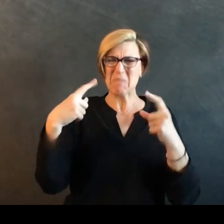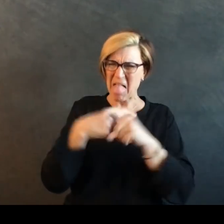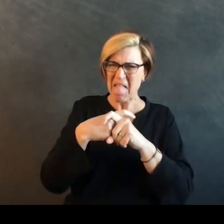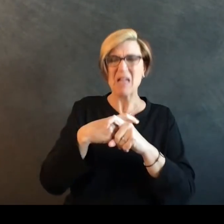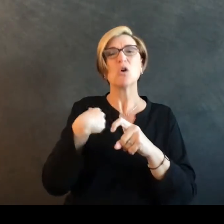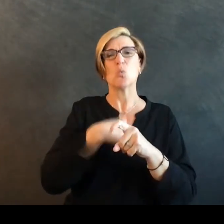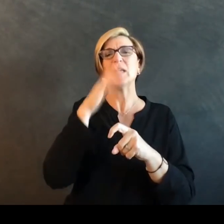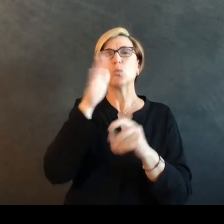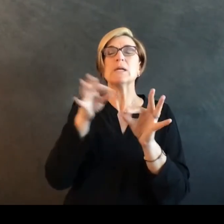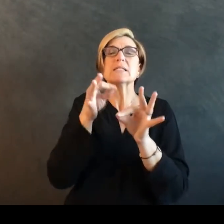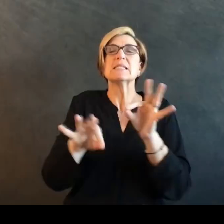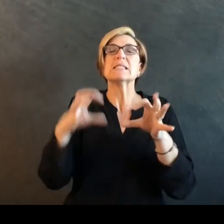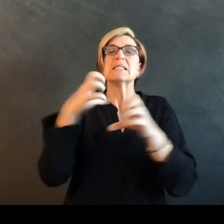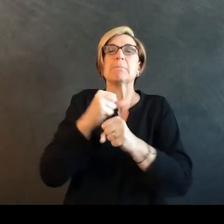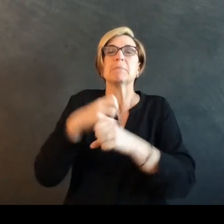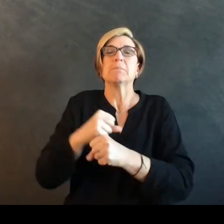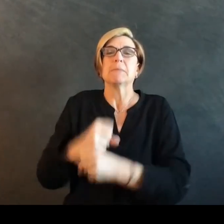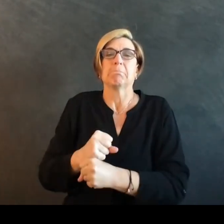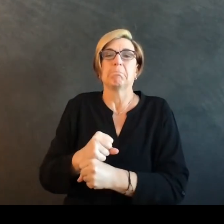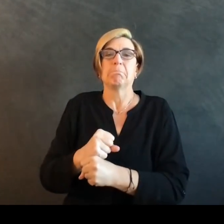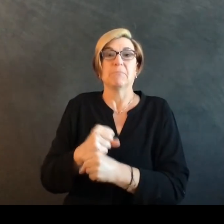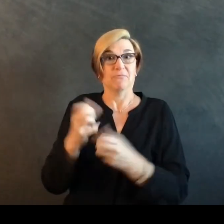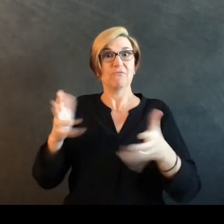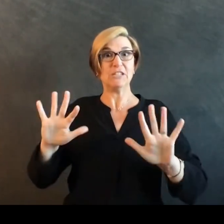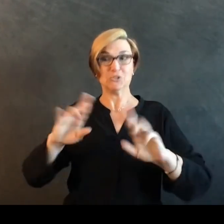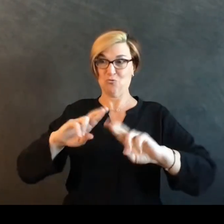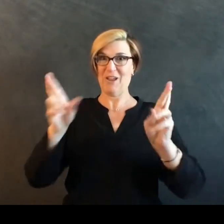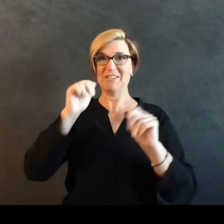that doesn't mean everybody is going to get their loan tomorrow but the system